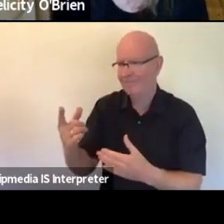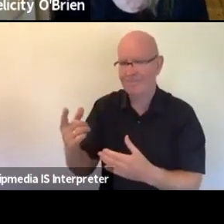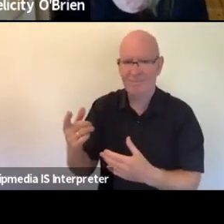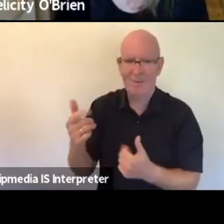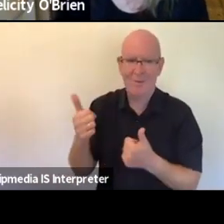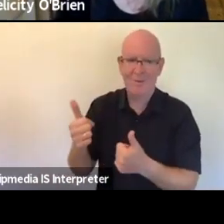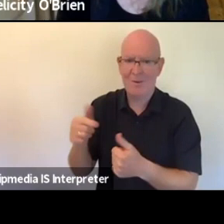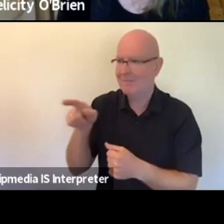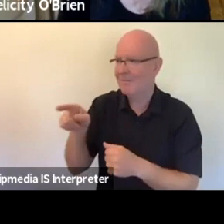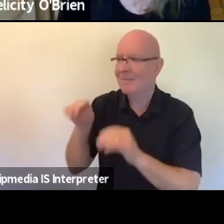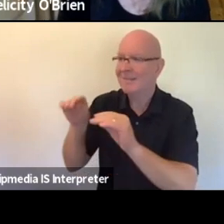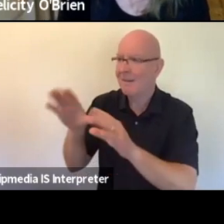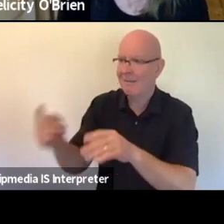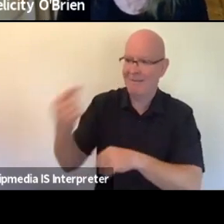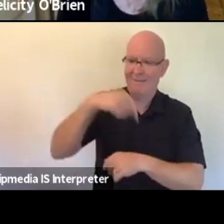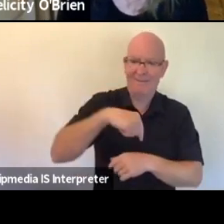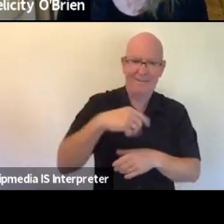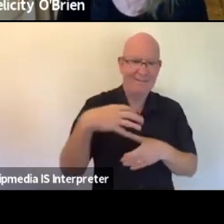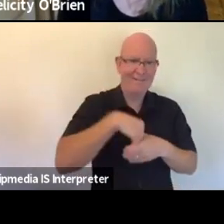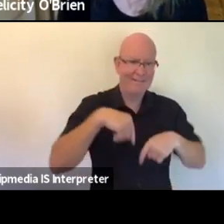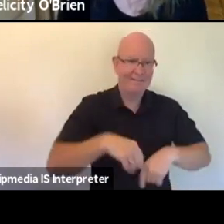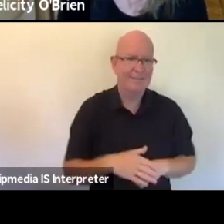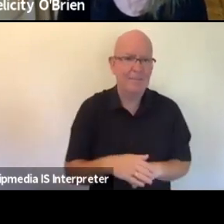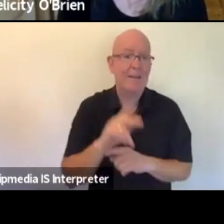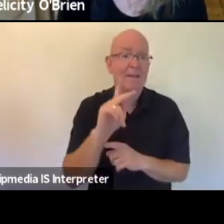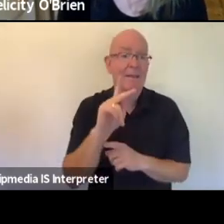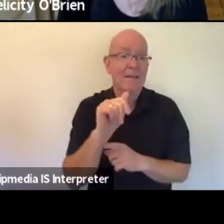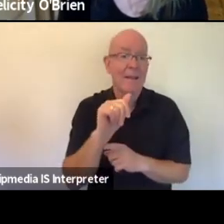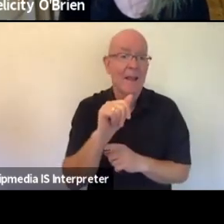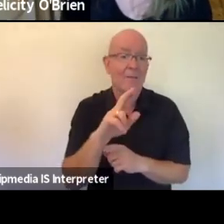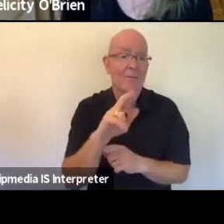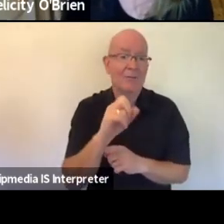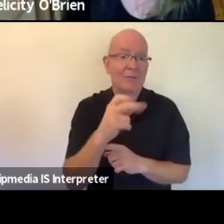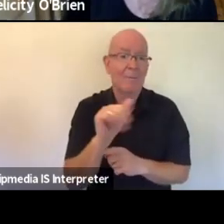So we encourage the audience to send in questions during the webinar tonight.